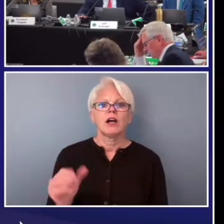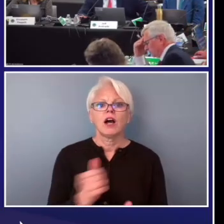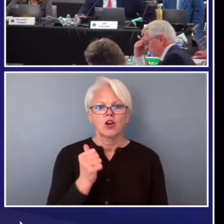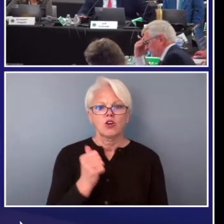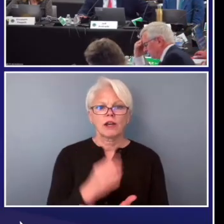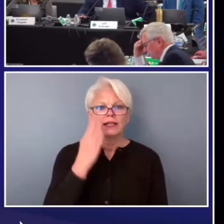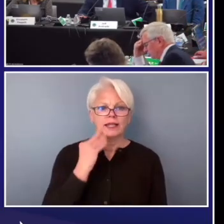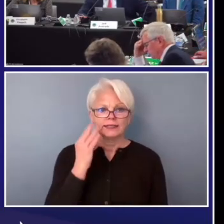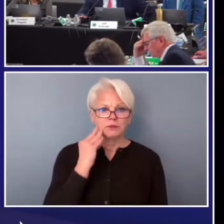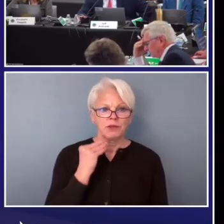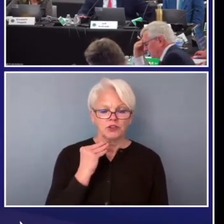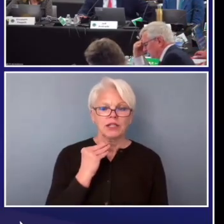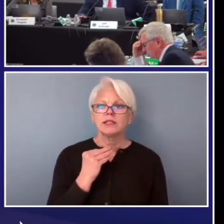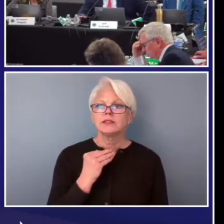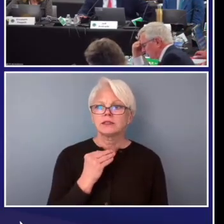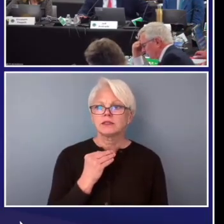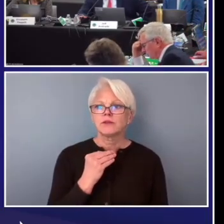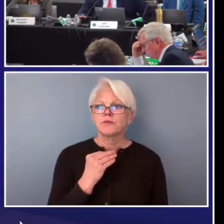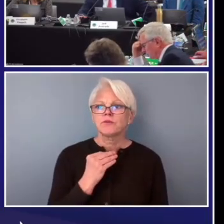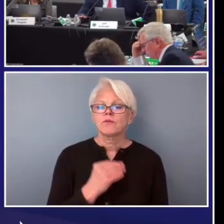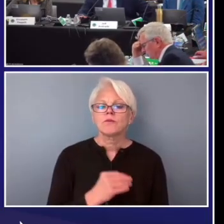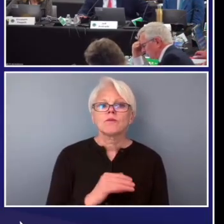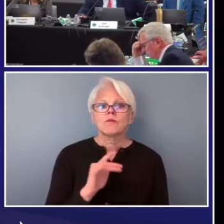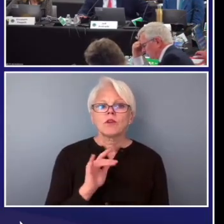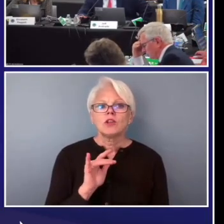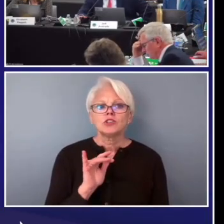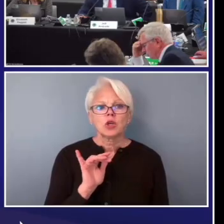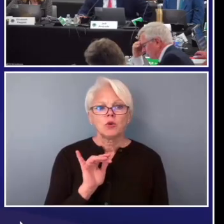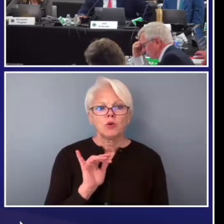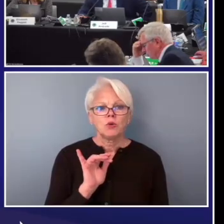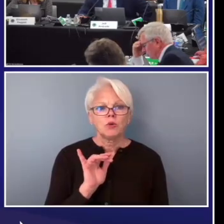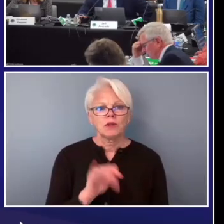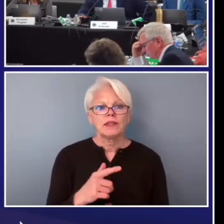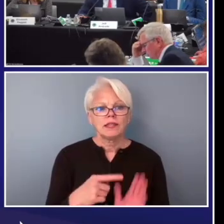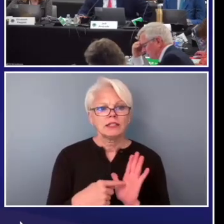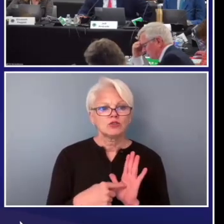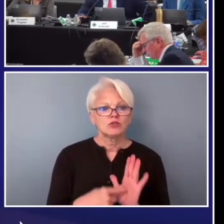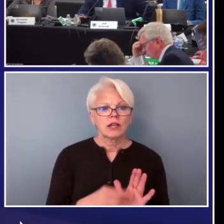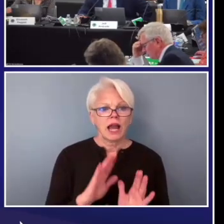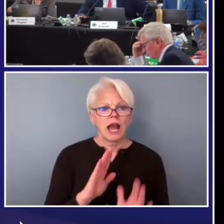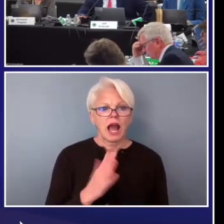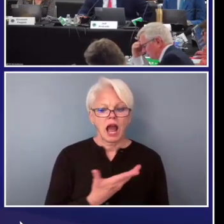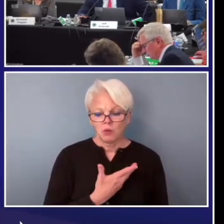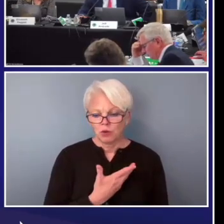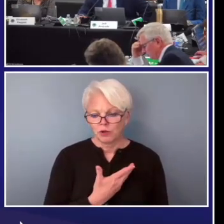Um, and this reflects, um, again, our, um, recently published